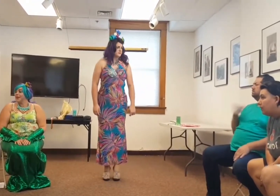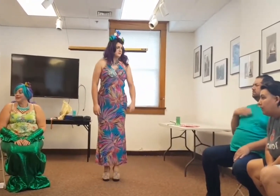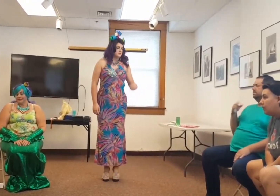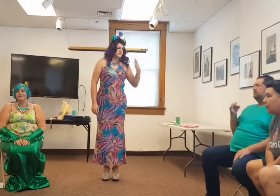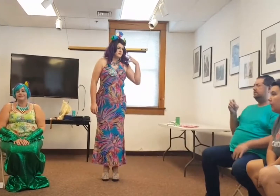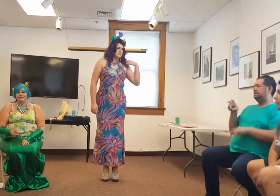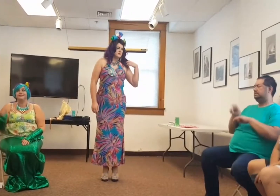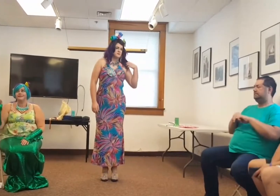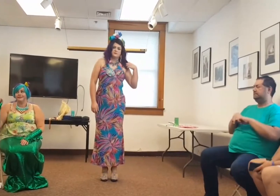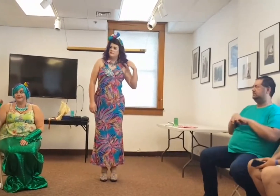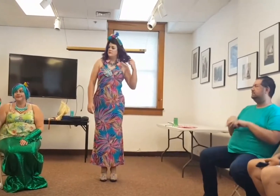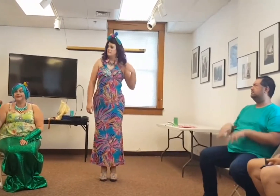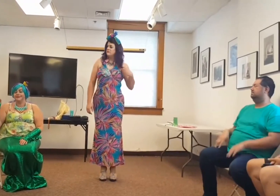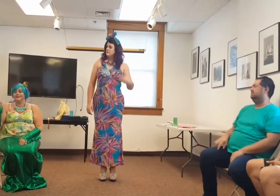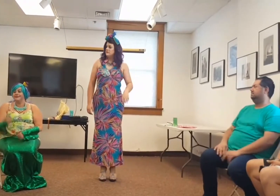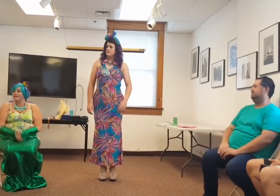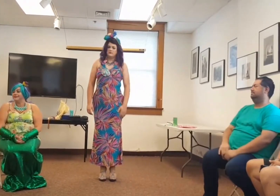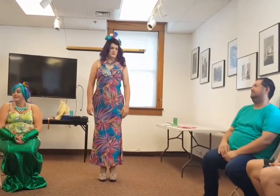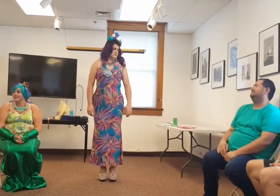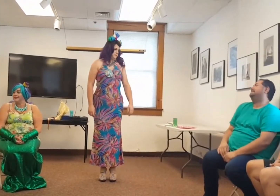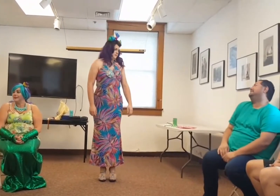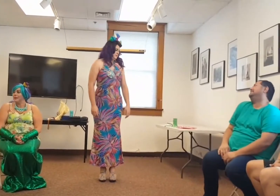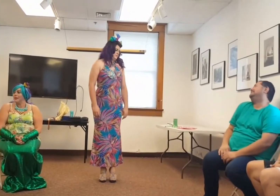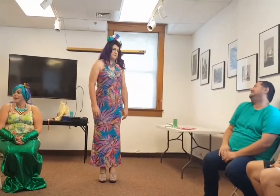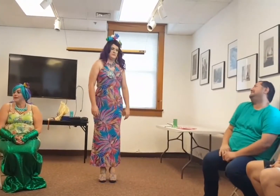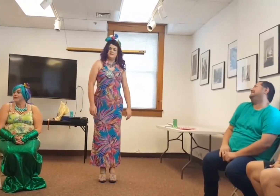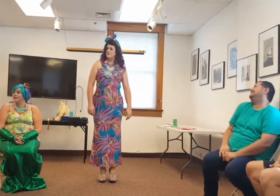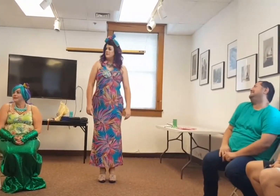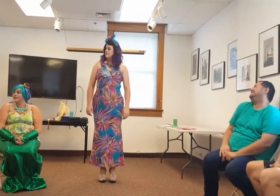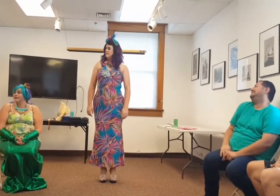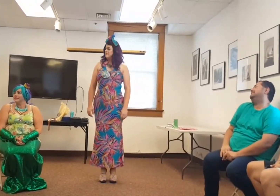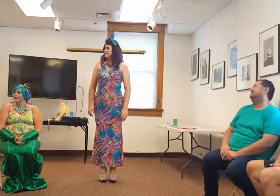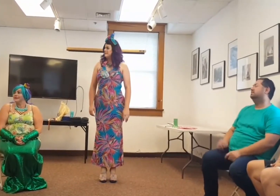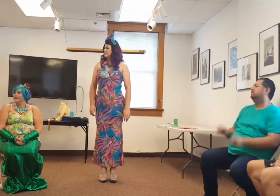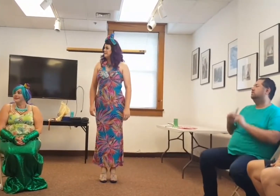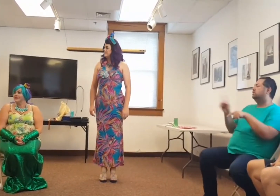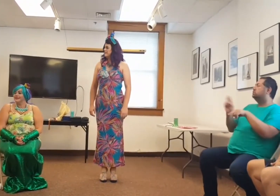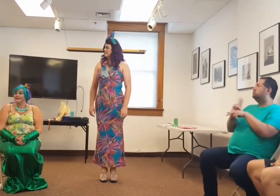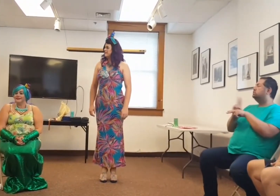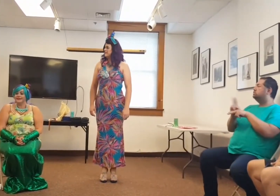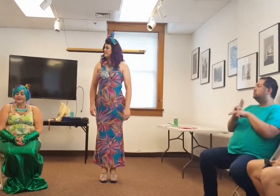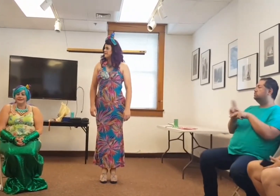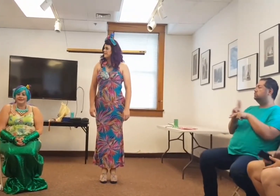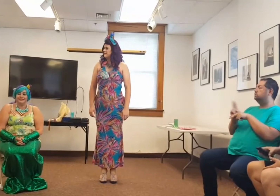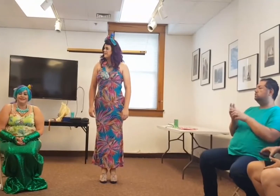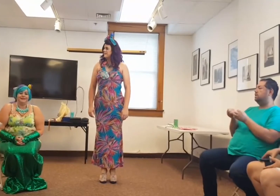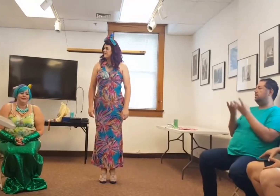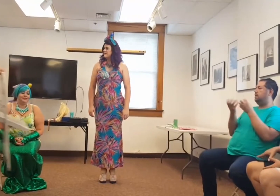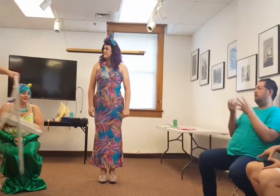Okay. We're gonna sing a song, now, that uses a lot of the signs that we used in the book.